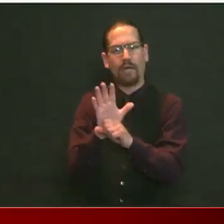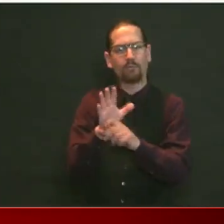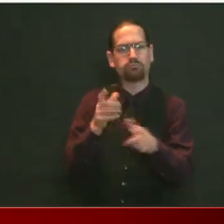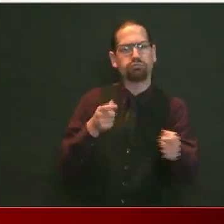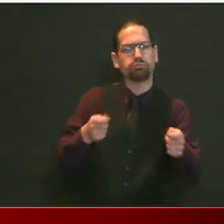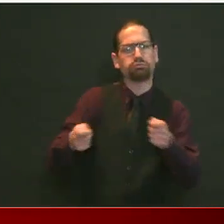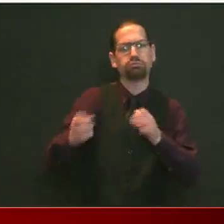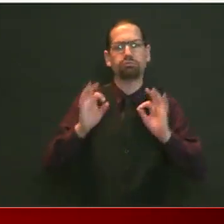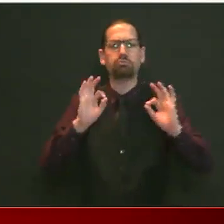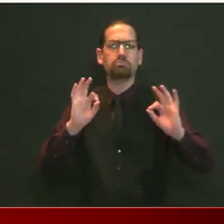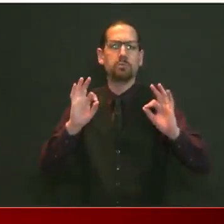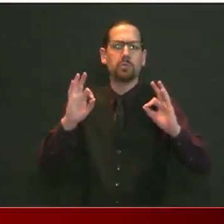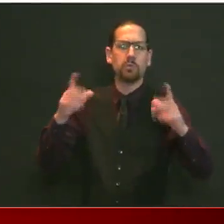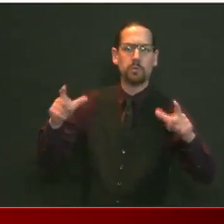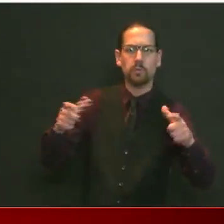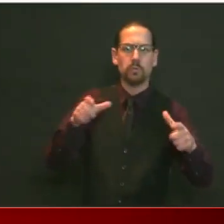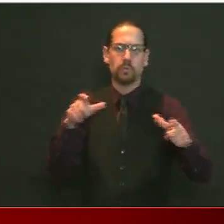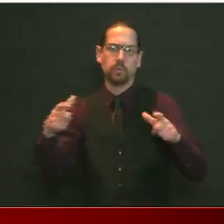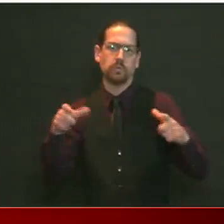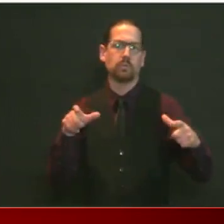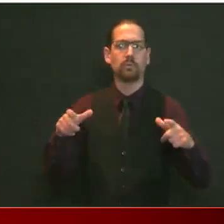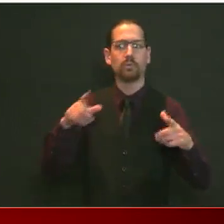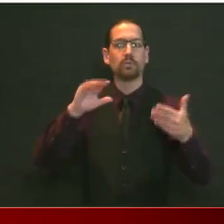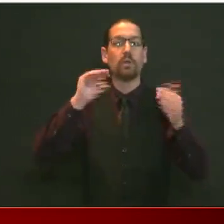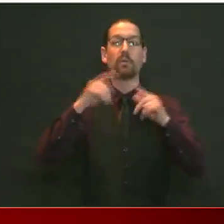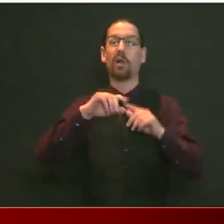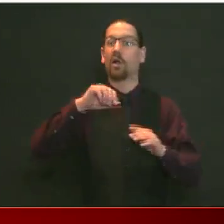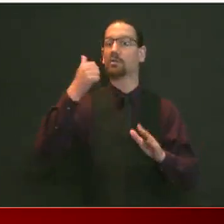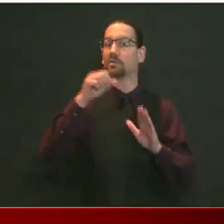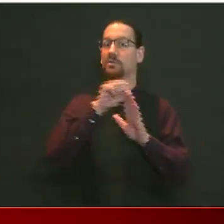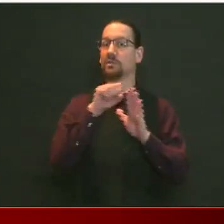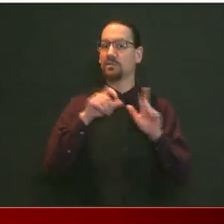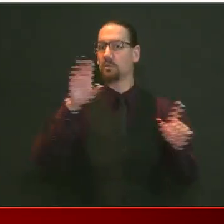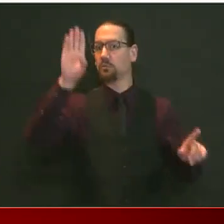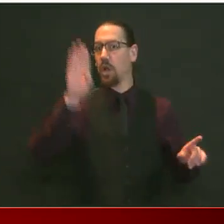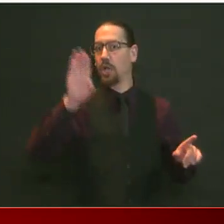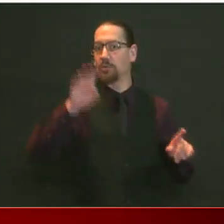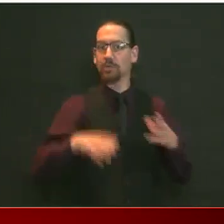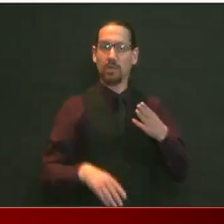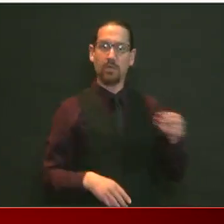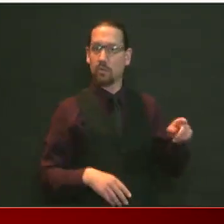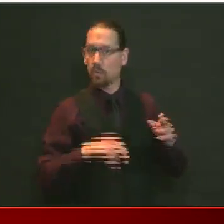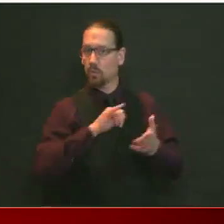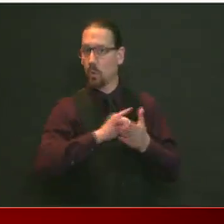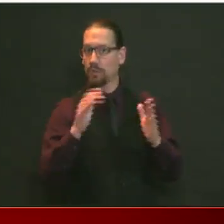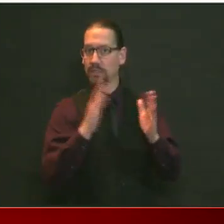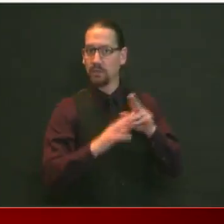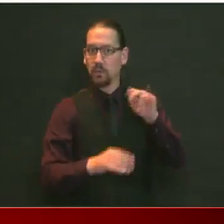YET, OUR EXPERIENCE IN TERMS OF CONTAINING THE VIRUS HAS BEEN